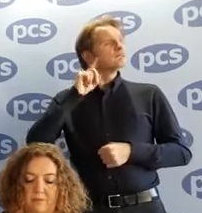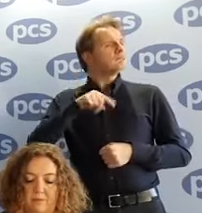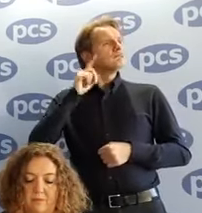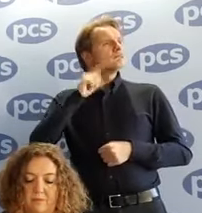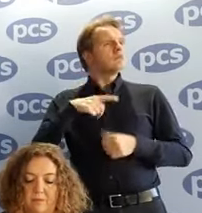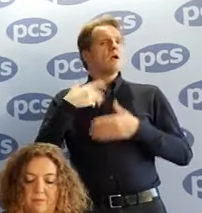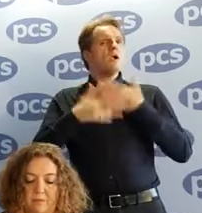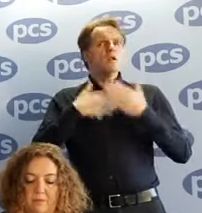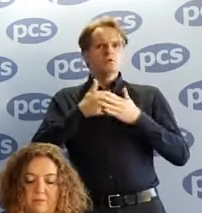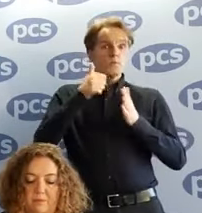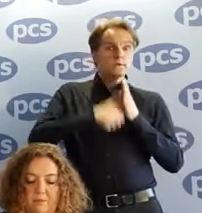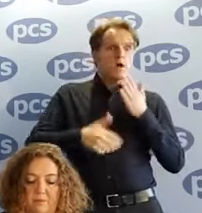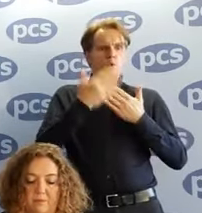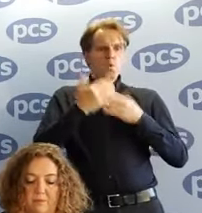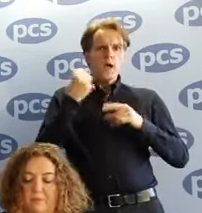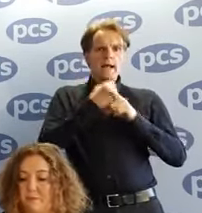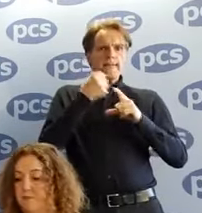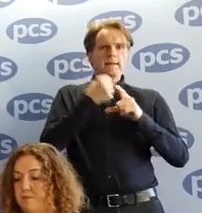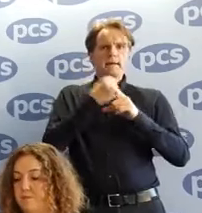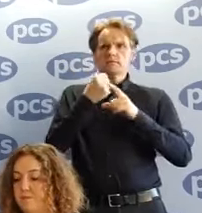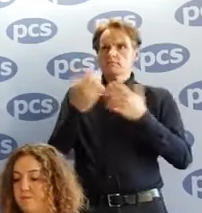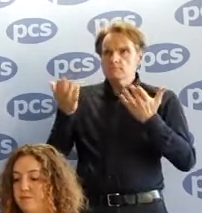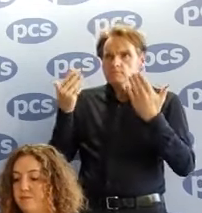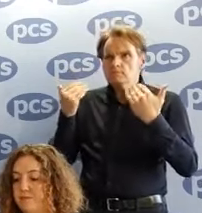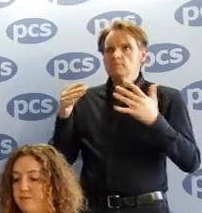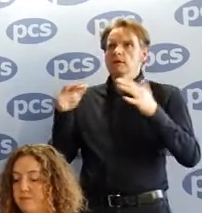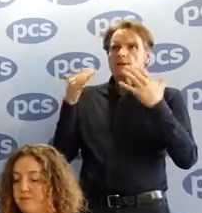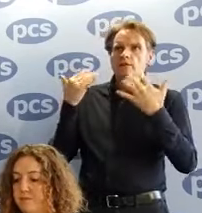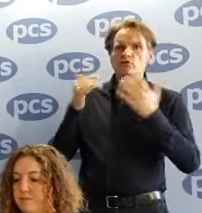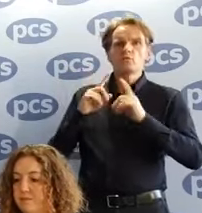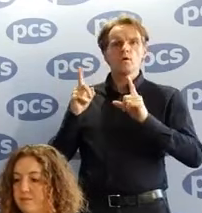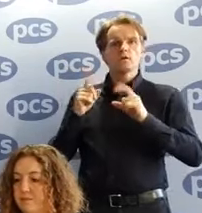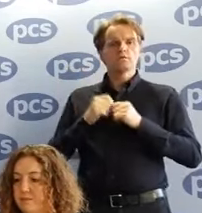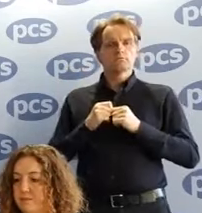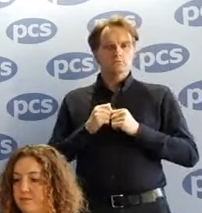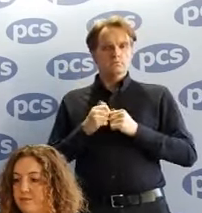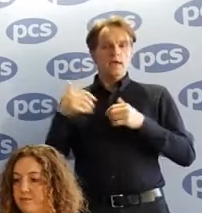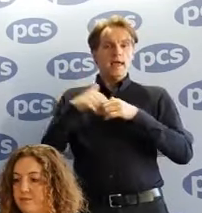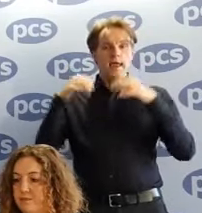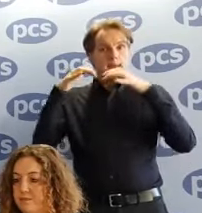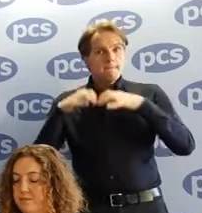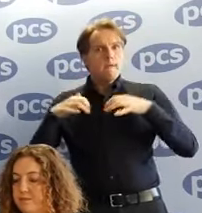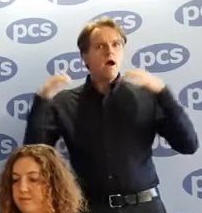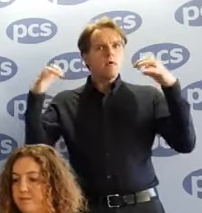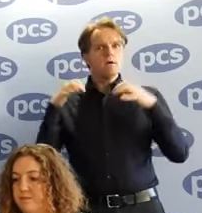acknowledge the claim itself we had a parliamentary event, members lobbied MPs in constituencies and finally the